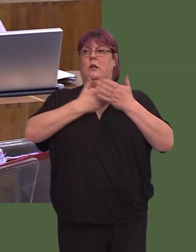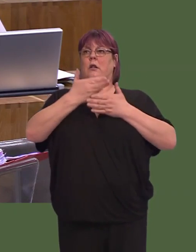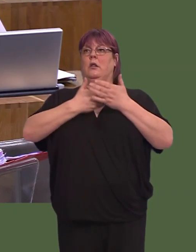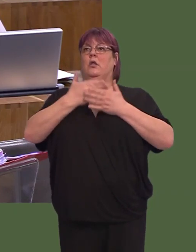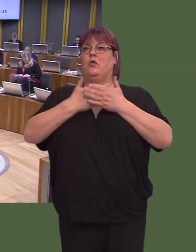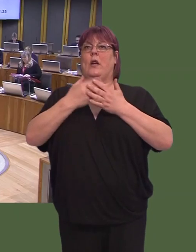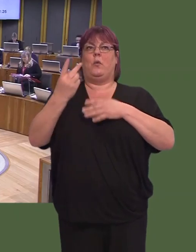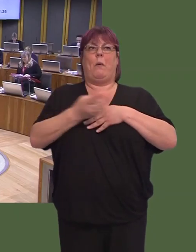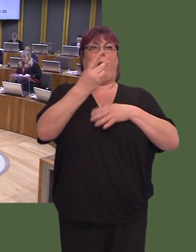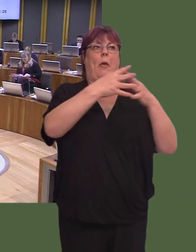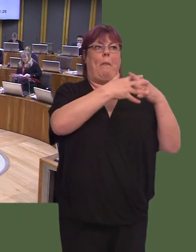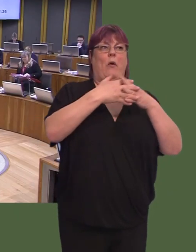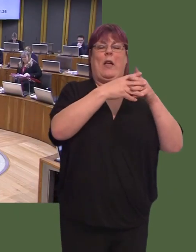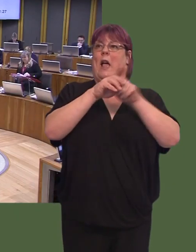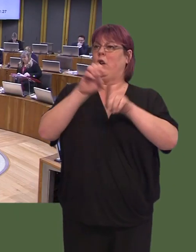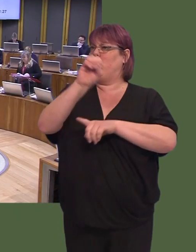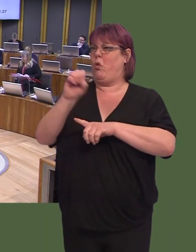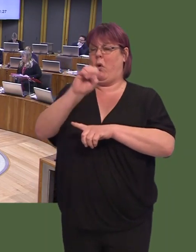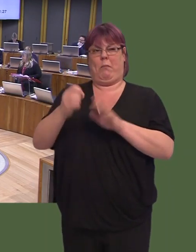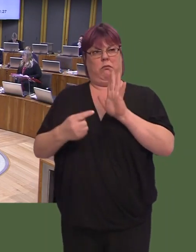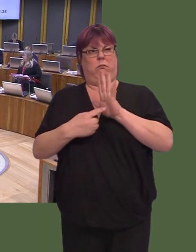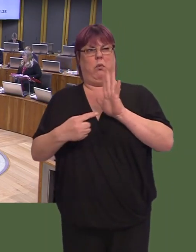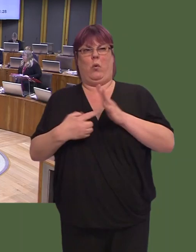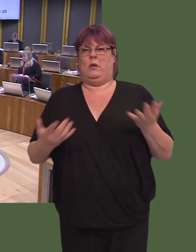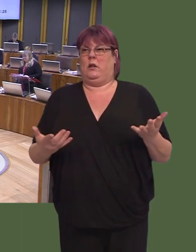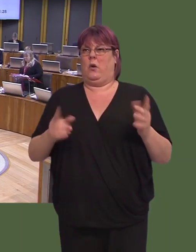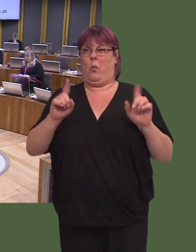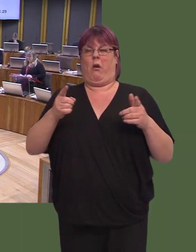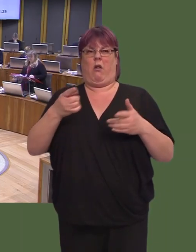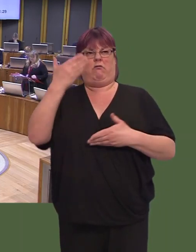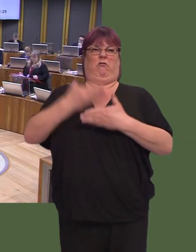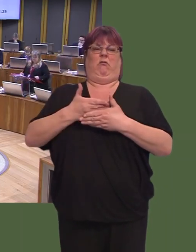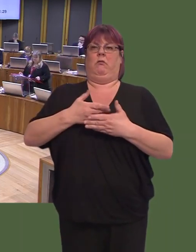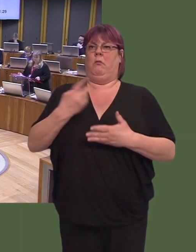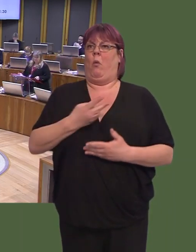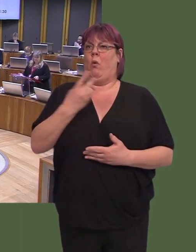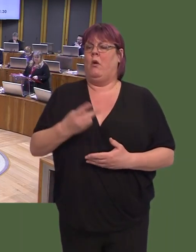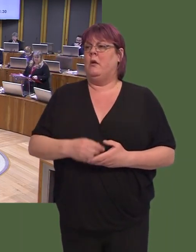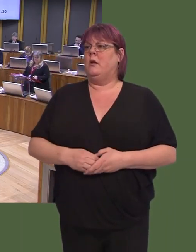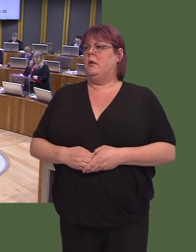Neil Hamilton AM: It's clearly impossible under EU law for any member state to conduct